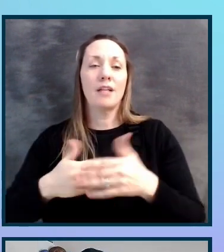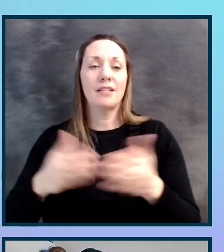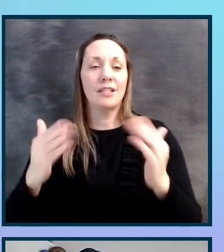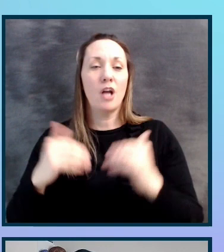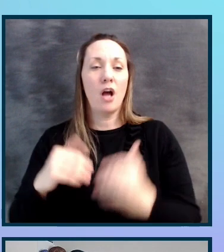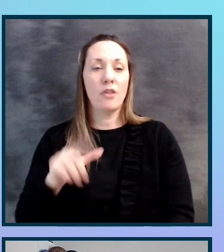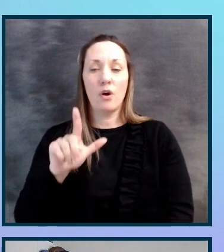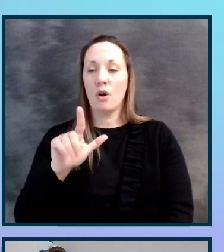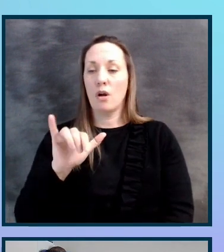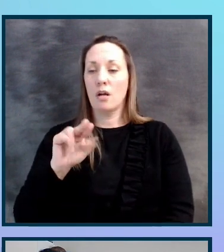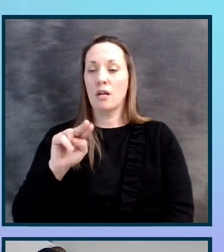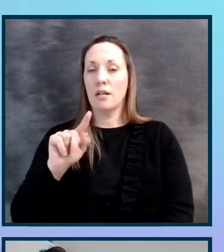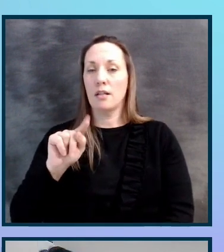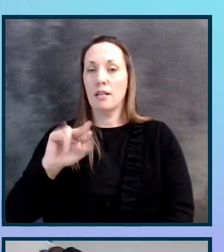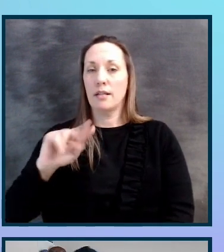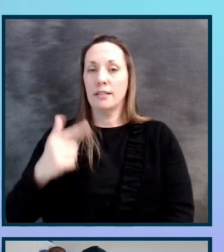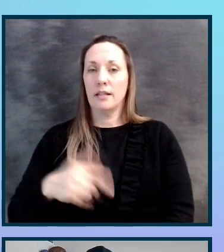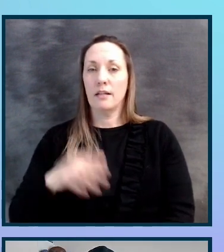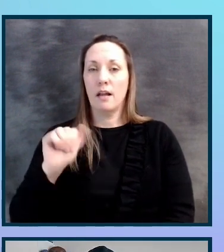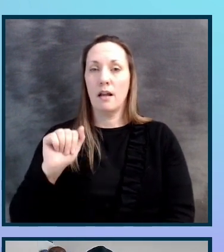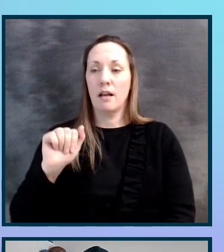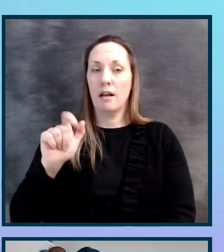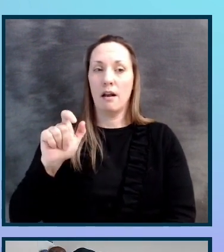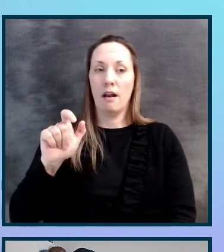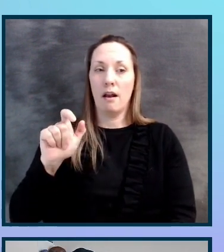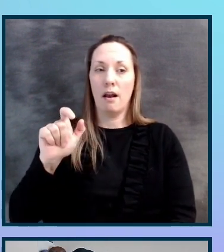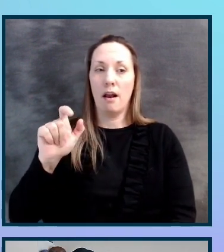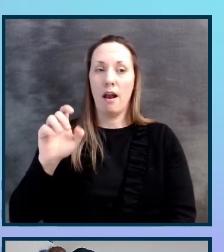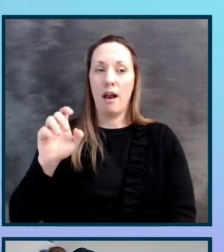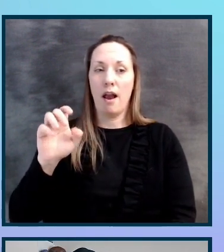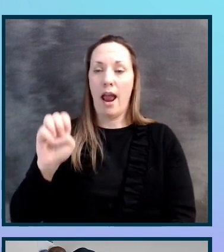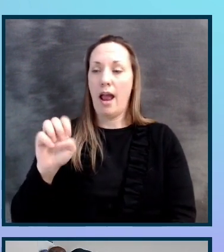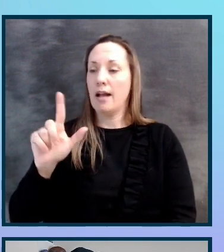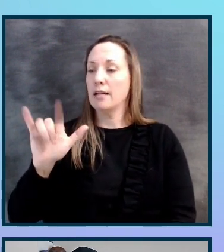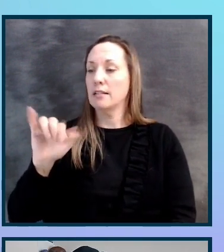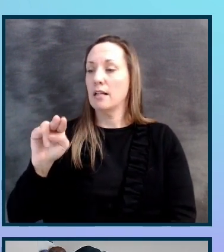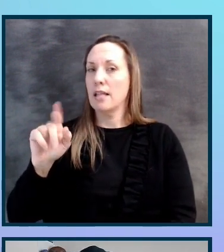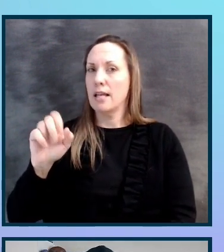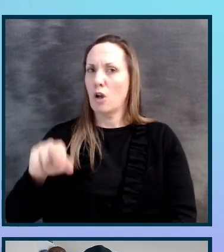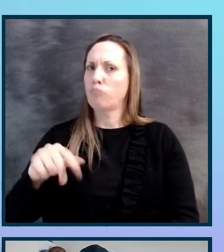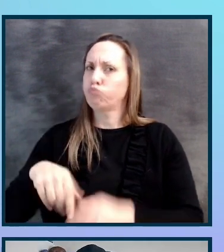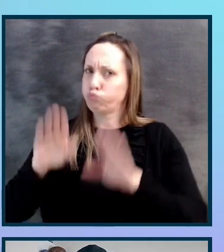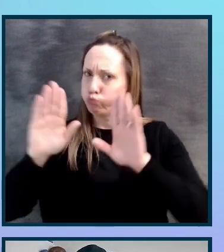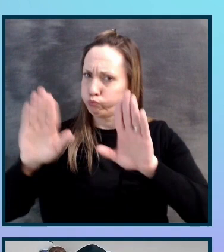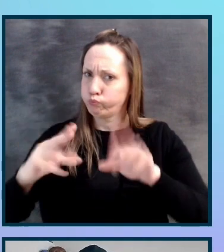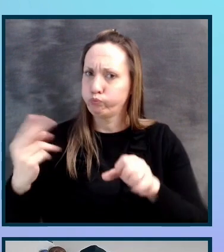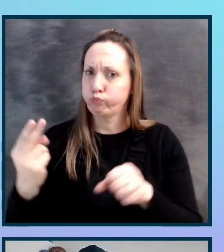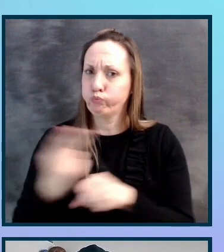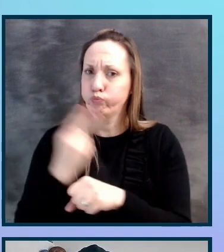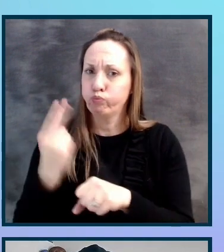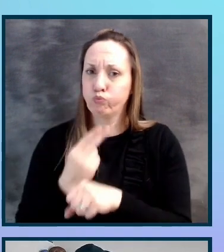Axe Linter is absolutely fantastic to use. It's again, from the fine folks at DQ,